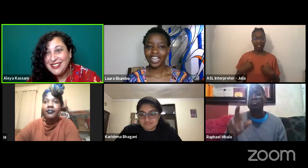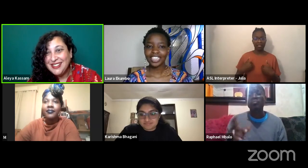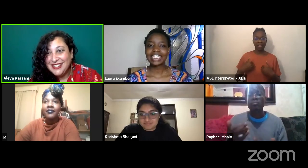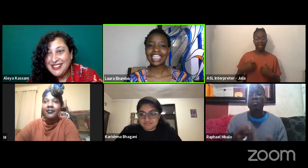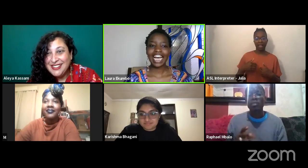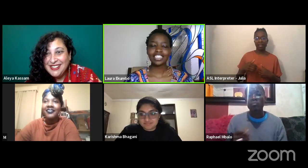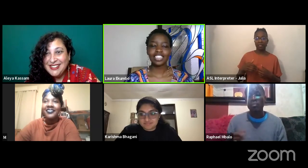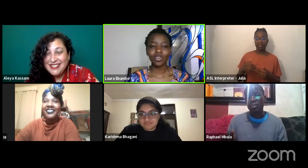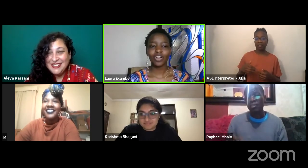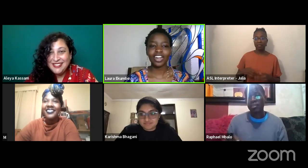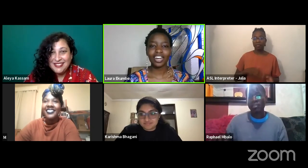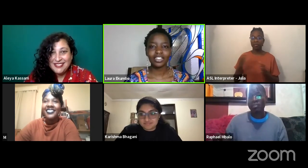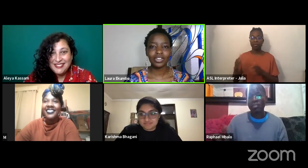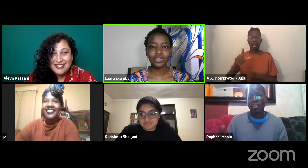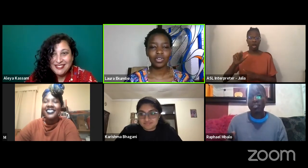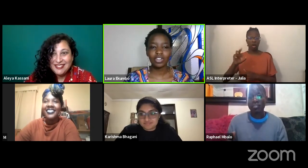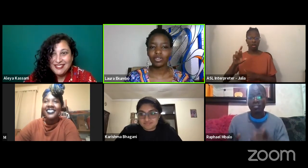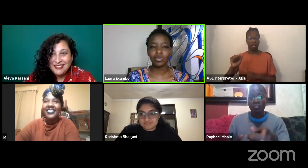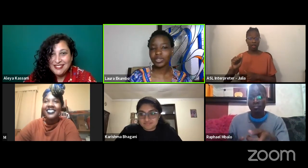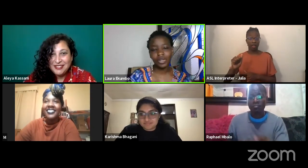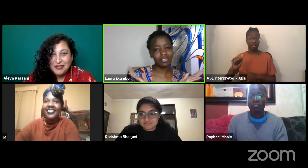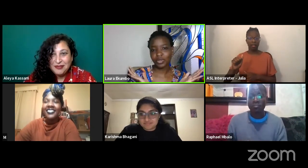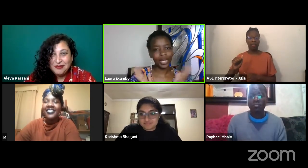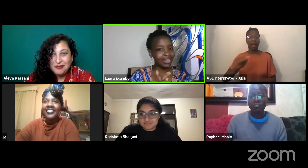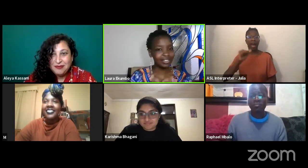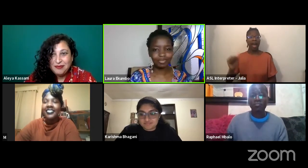Mine is @Laura_Ekumbo everywhere.